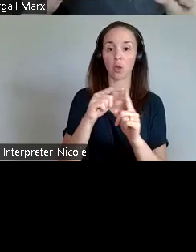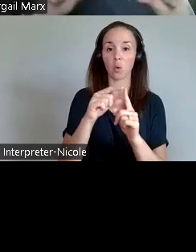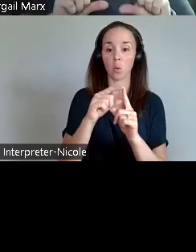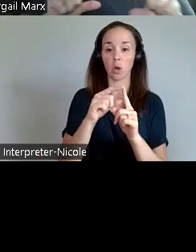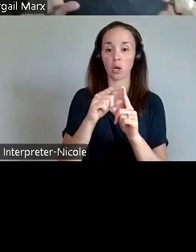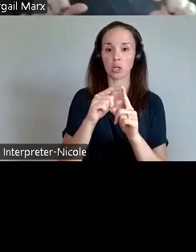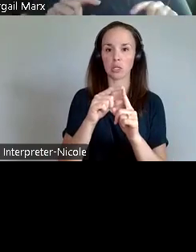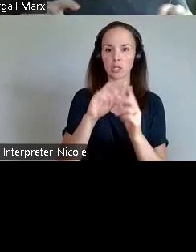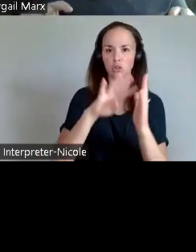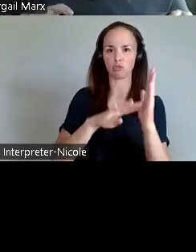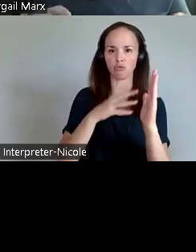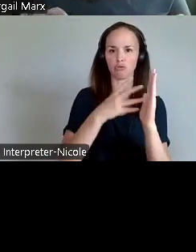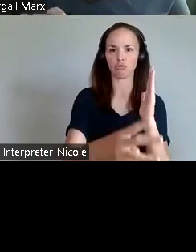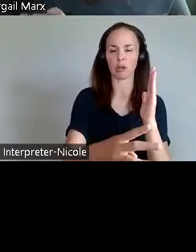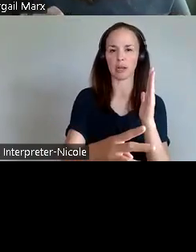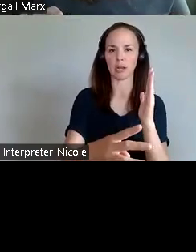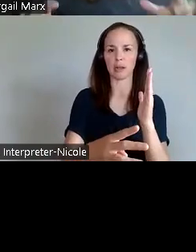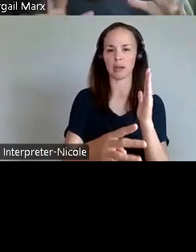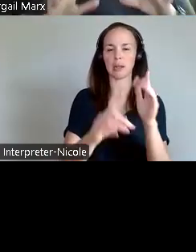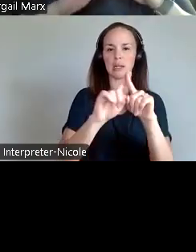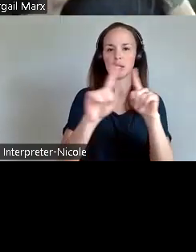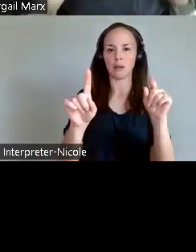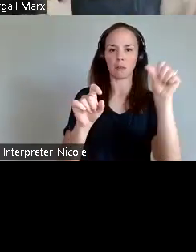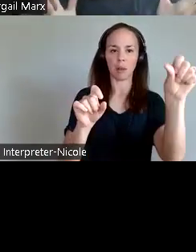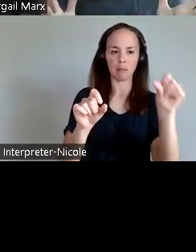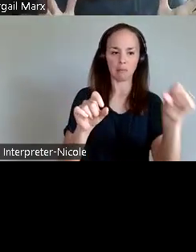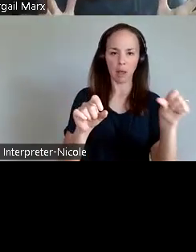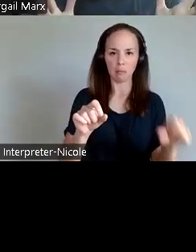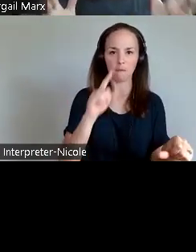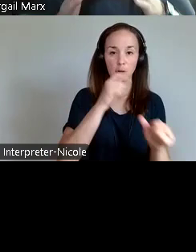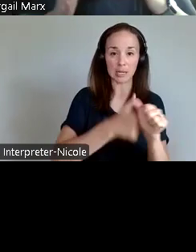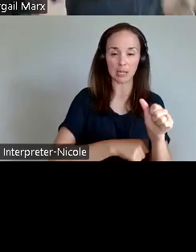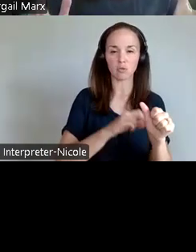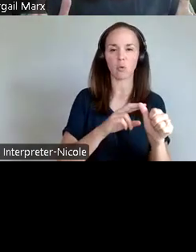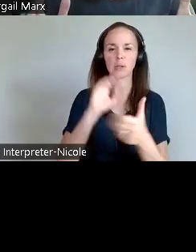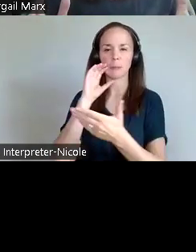grid with a different button for each word, or is it more of a photo or a picture that